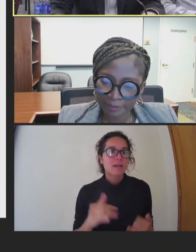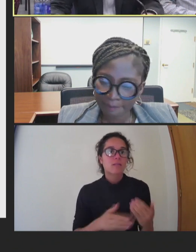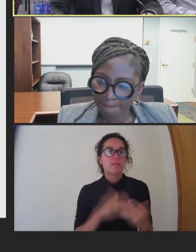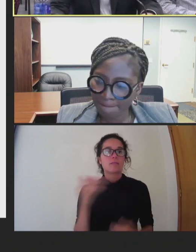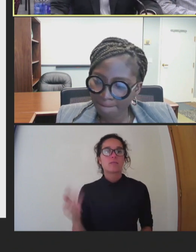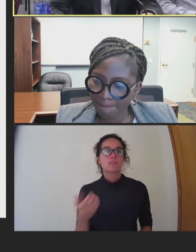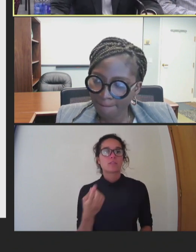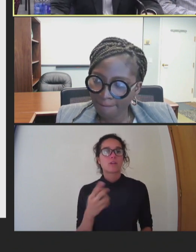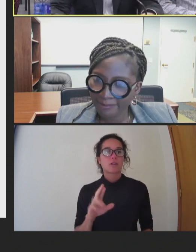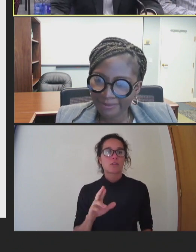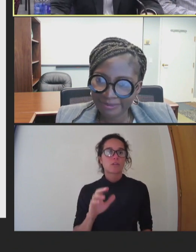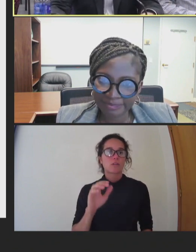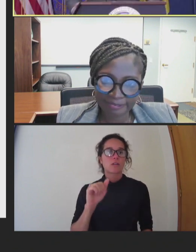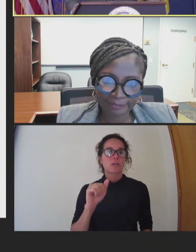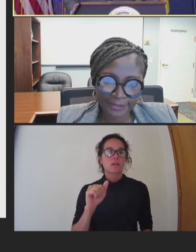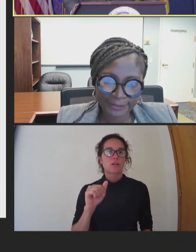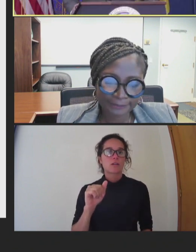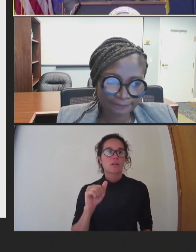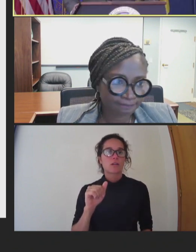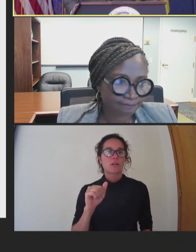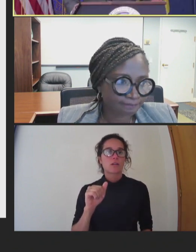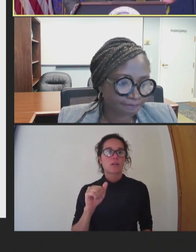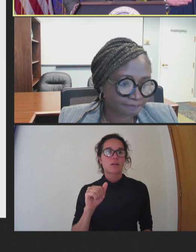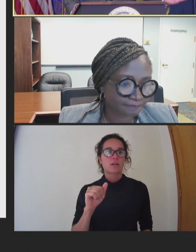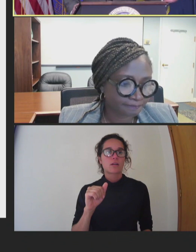Frank Belmonte: Thanks so much. So, I am from the children -- one of the children's